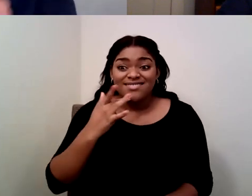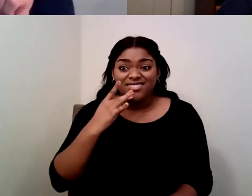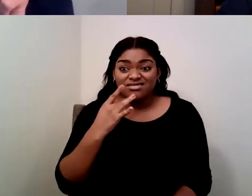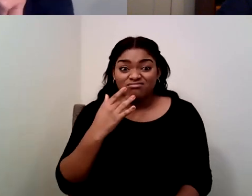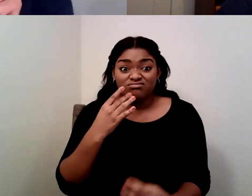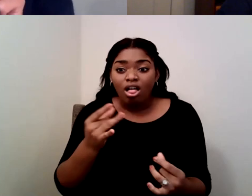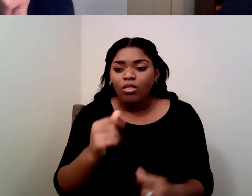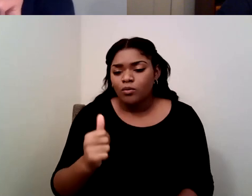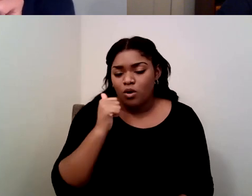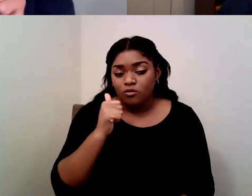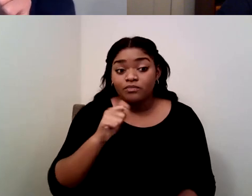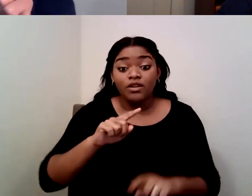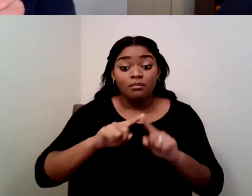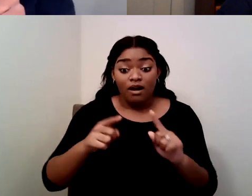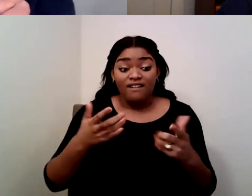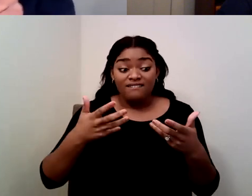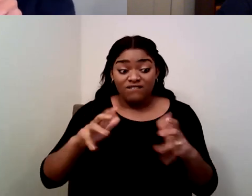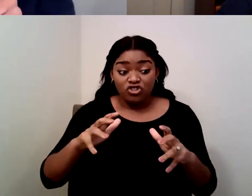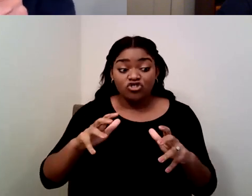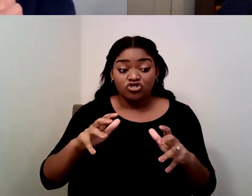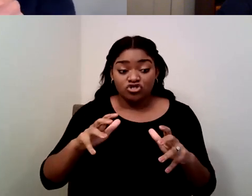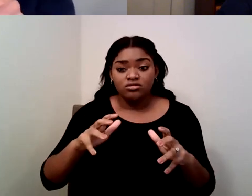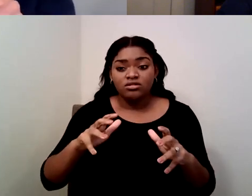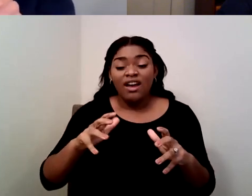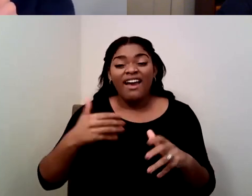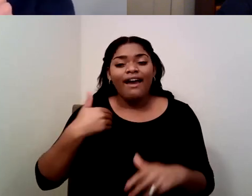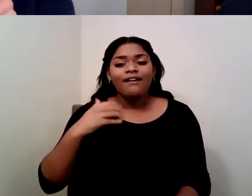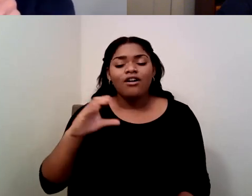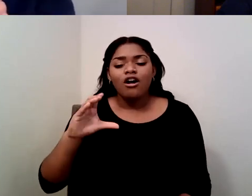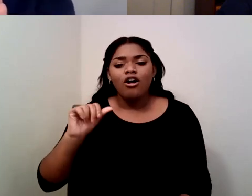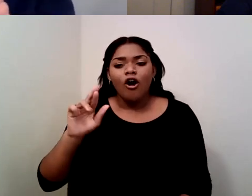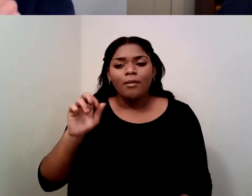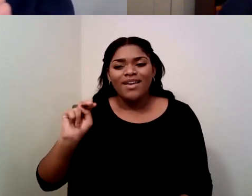But as soon as it gives off enough carbon dioxide, something that is called de-gassing,